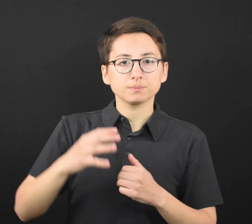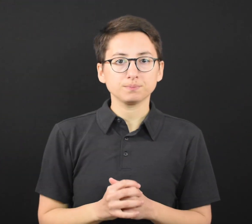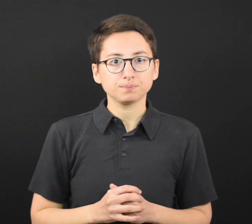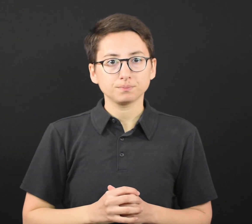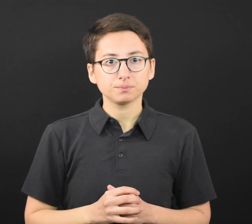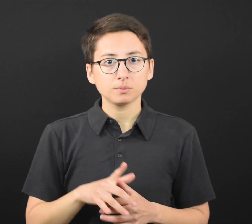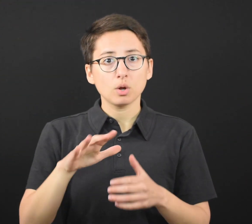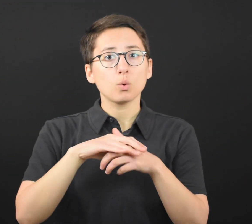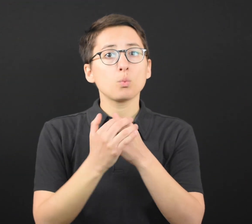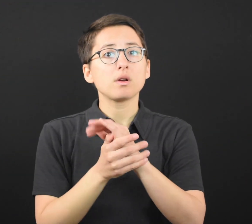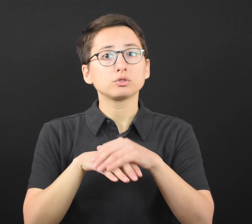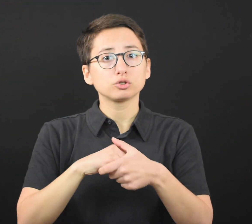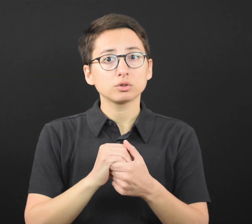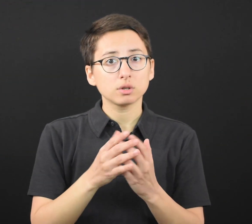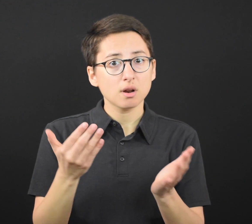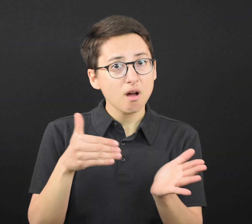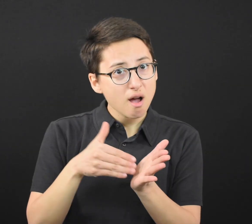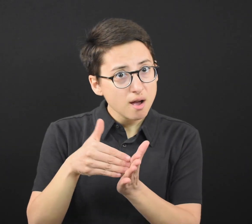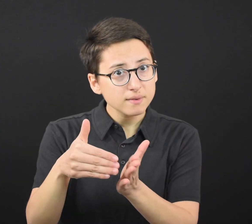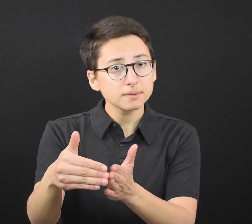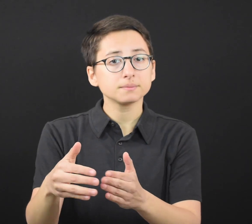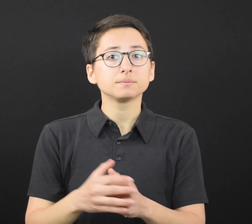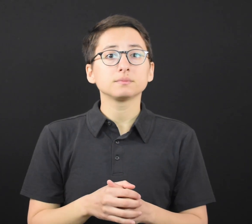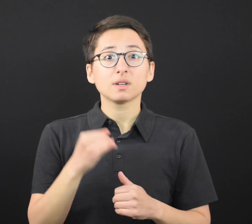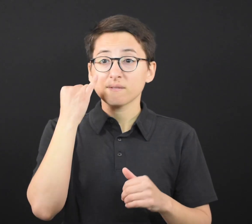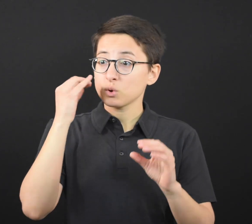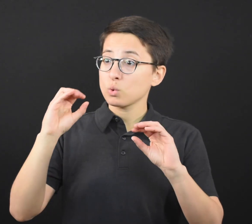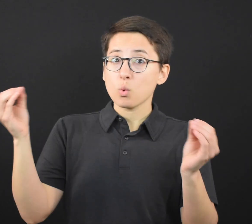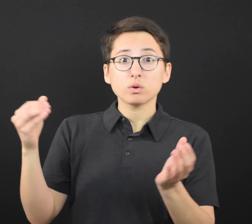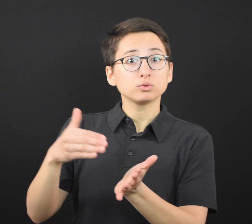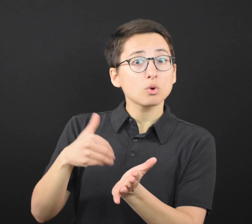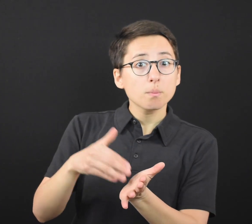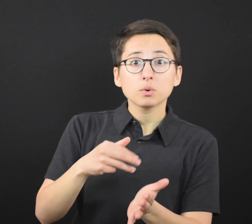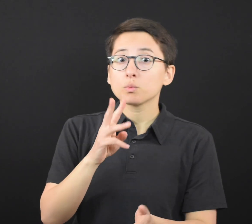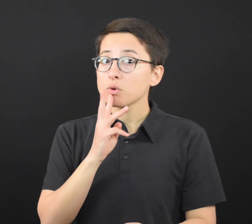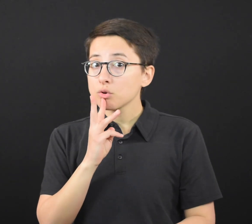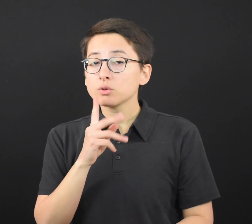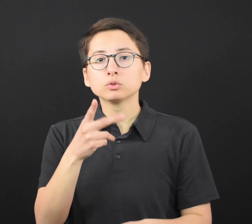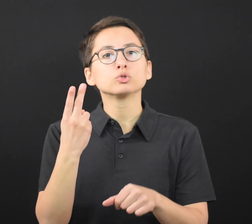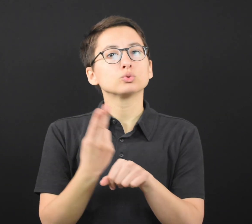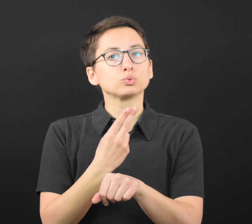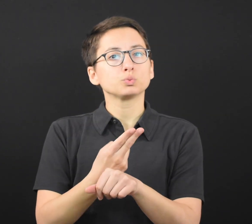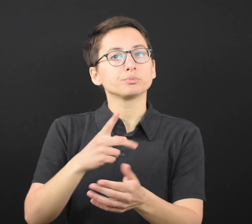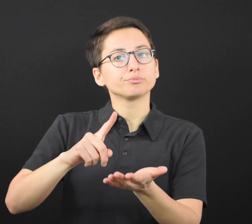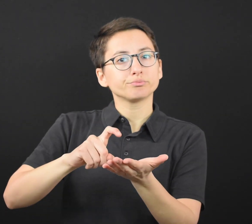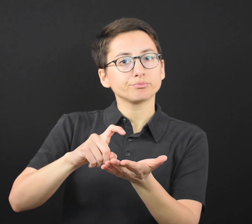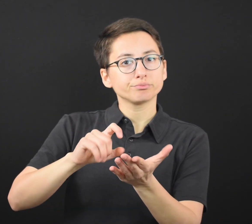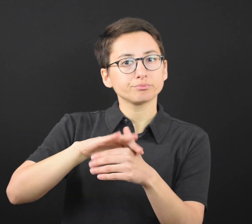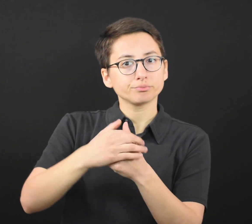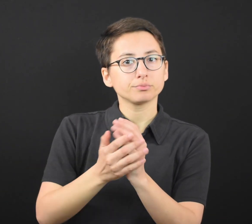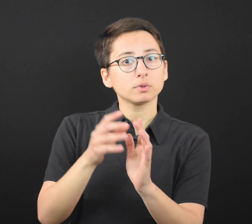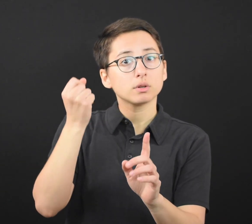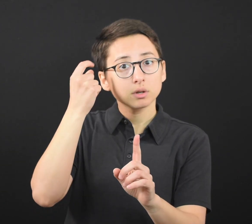● Wash your hands often. If soap and water are not available, use a hand sanitizer with at least